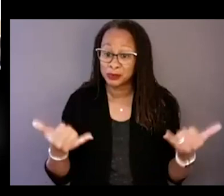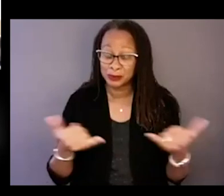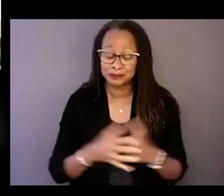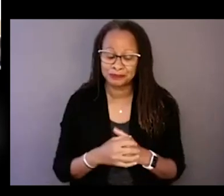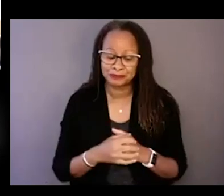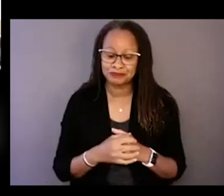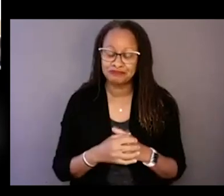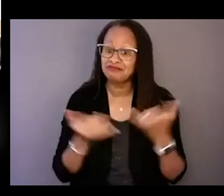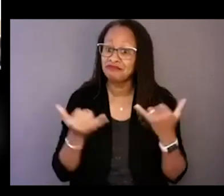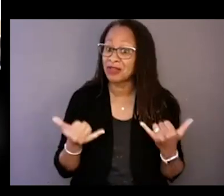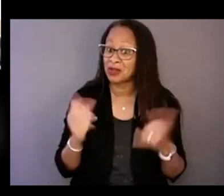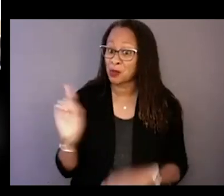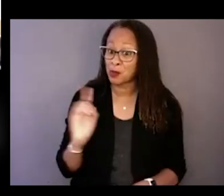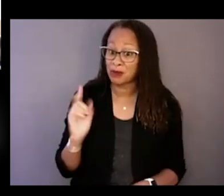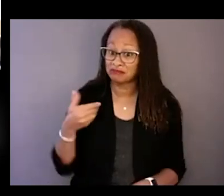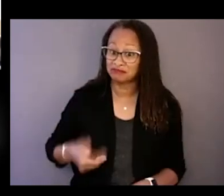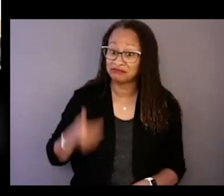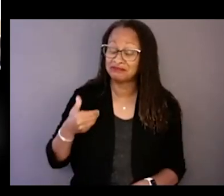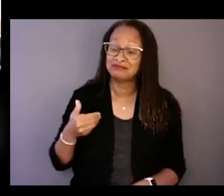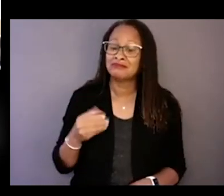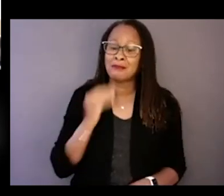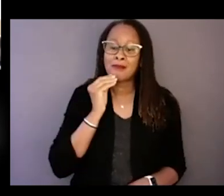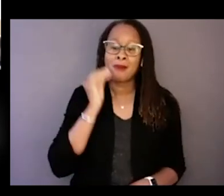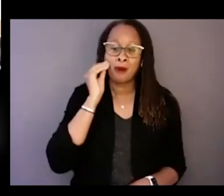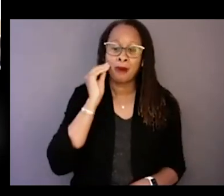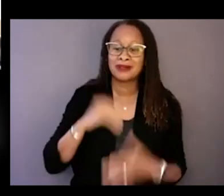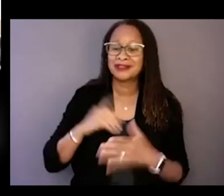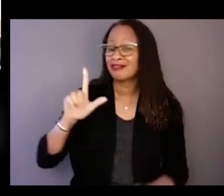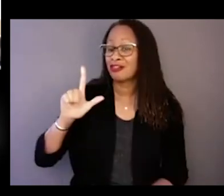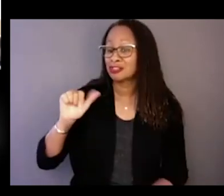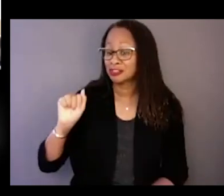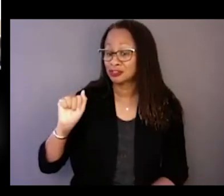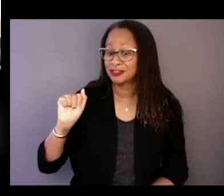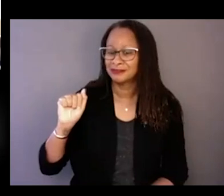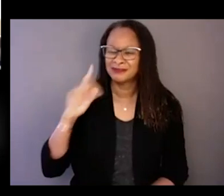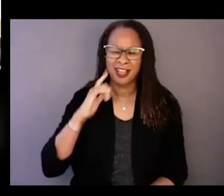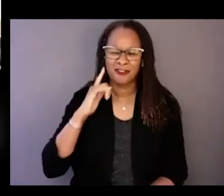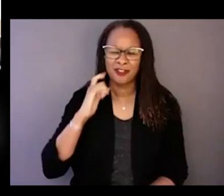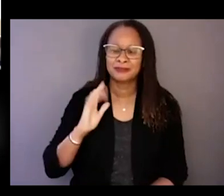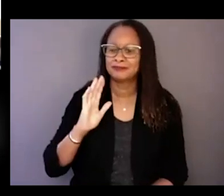Today, I'm coming to you from my home in Los Angeles which is on the unceded land